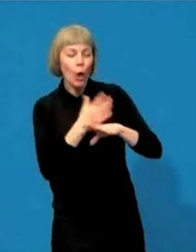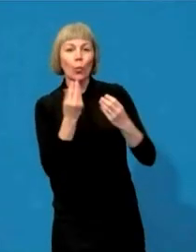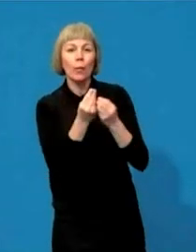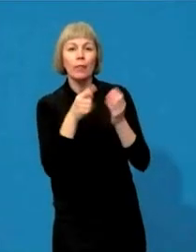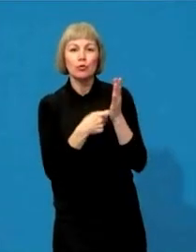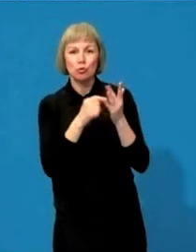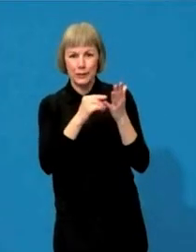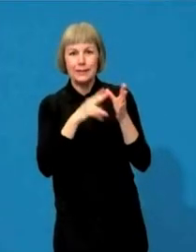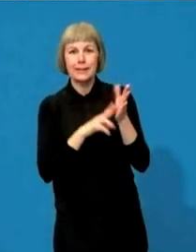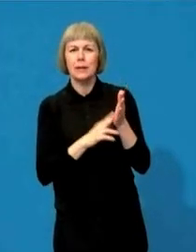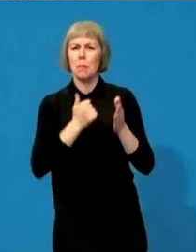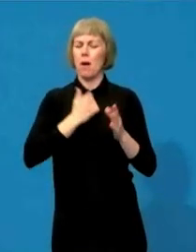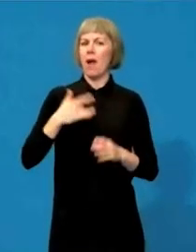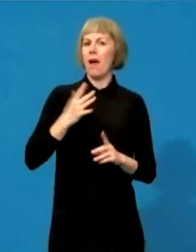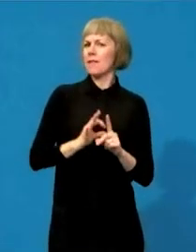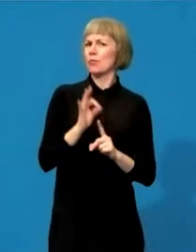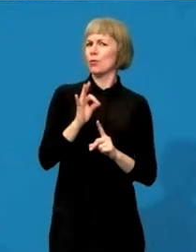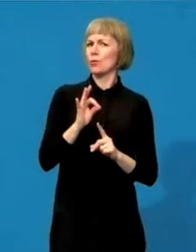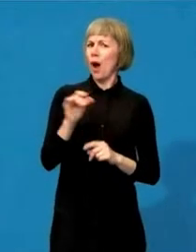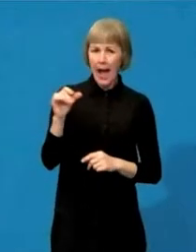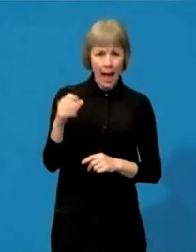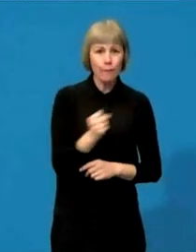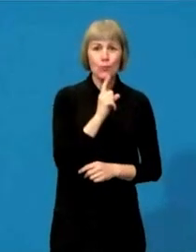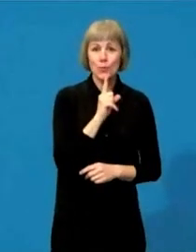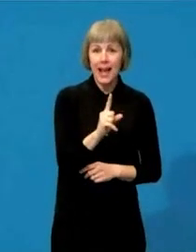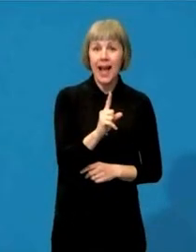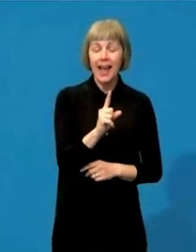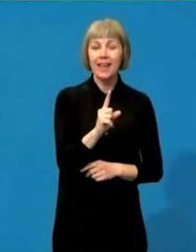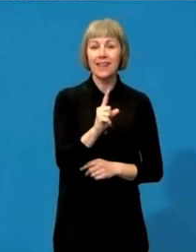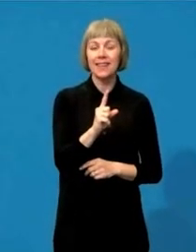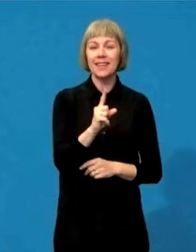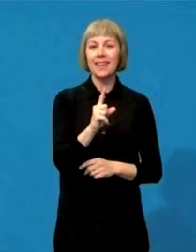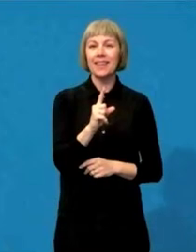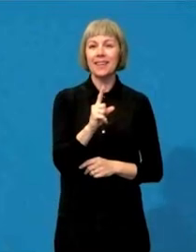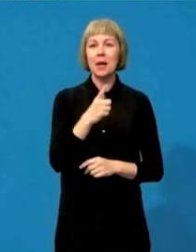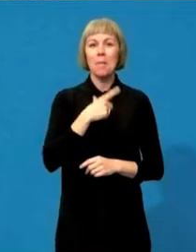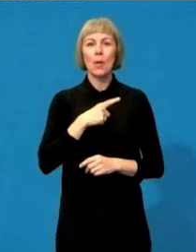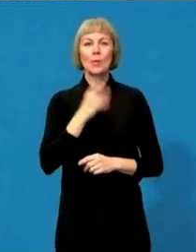So, I just like to add that in because it - and playing that sort of mentor role with him